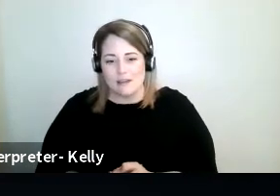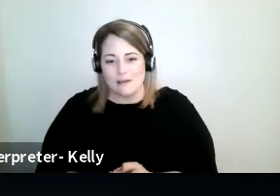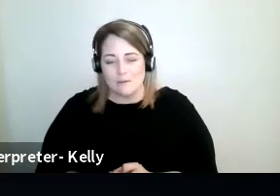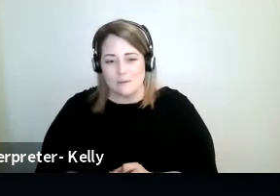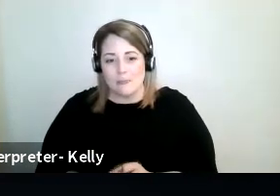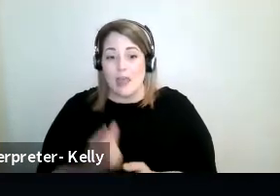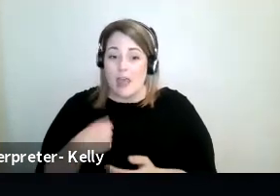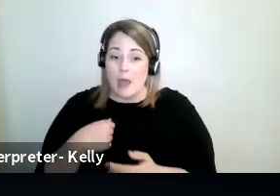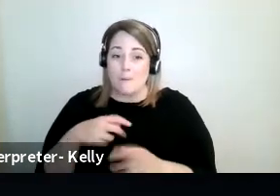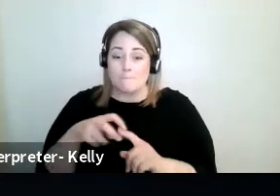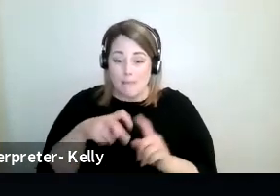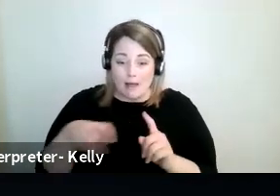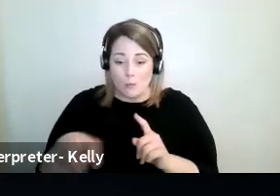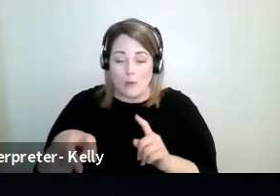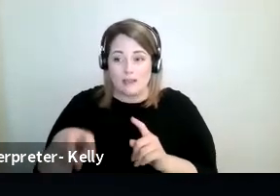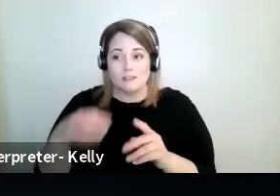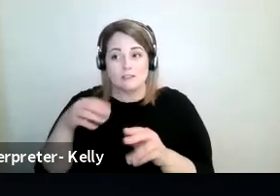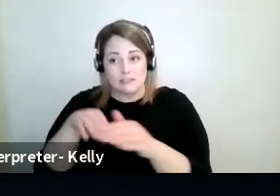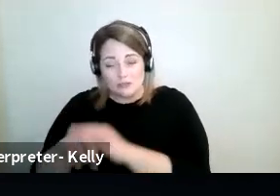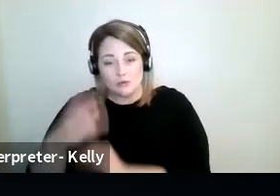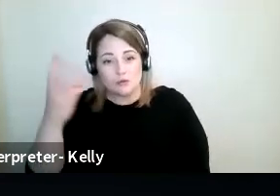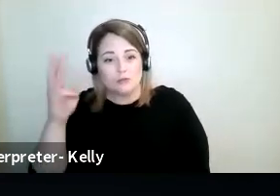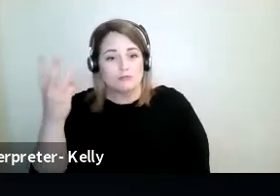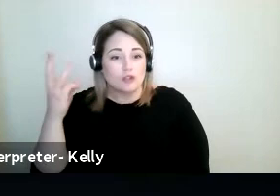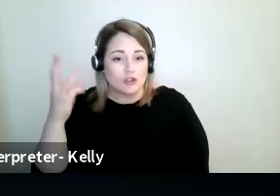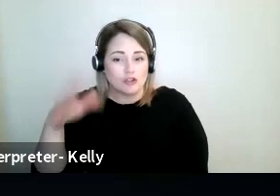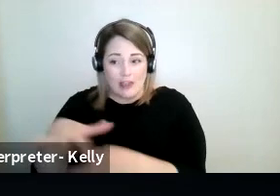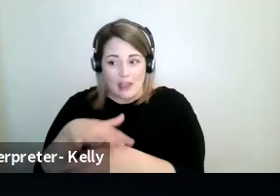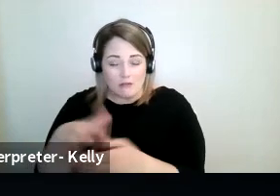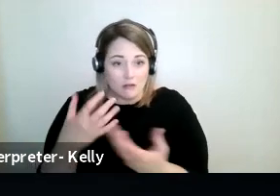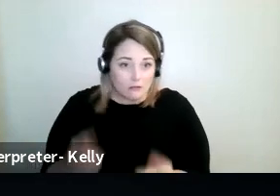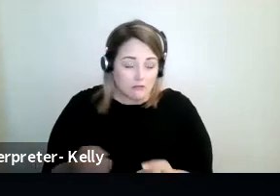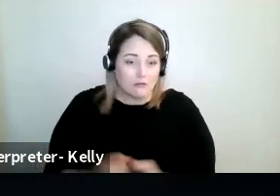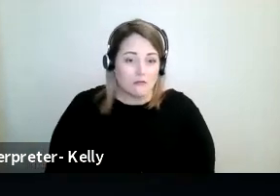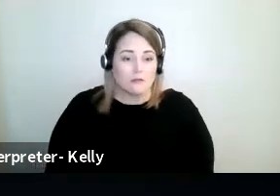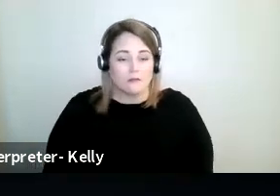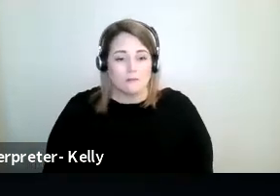area? You know, there has been so many profounded packs, we know with TAFE, the vocational system,